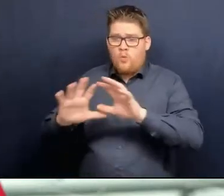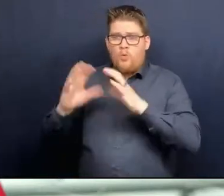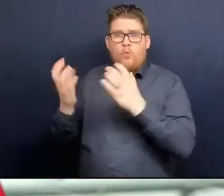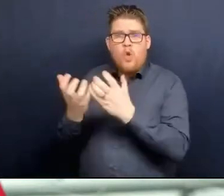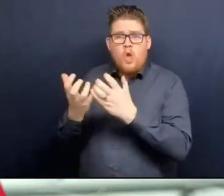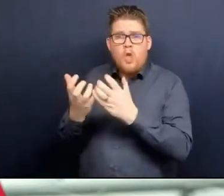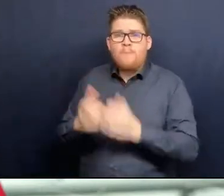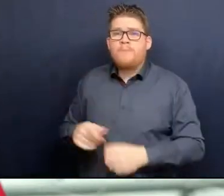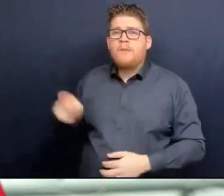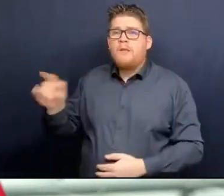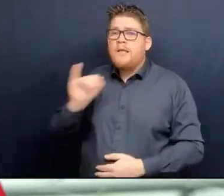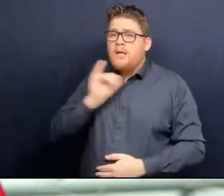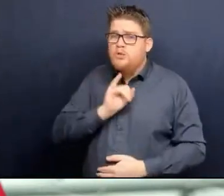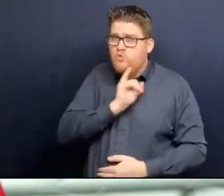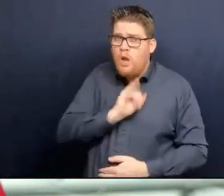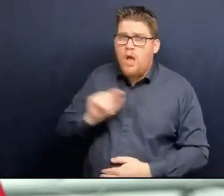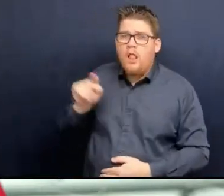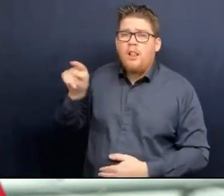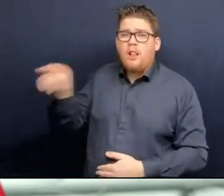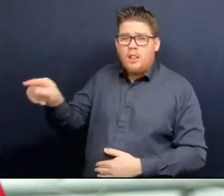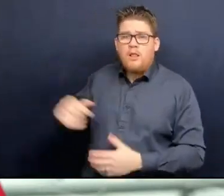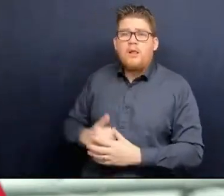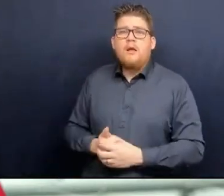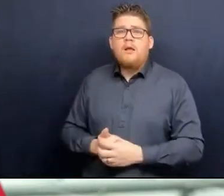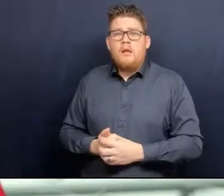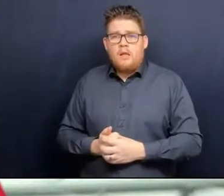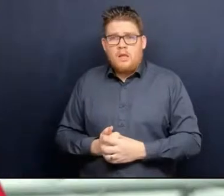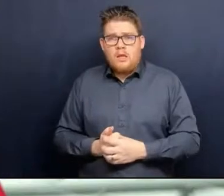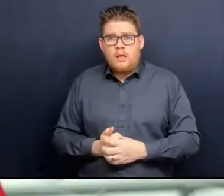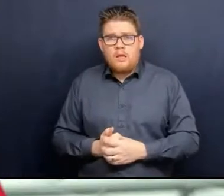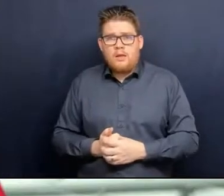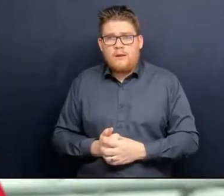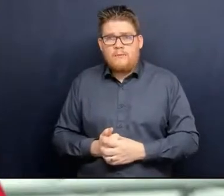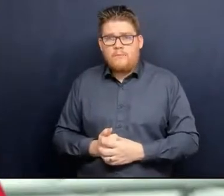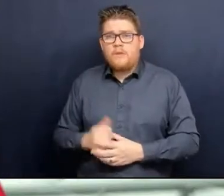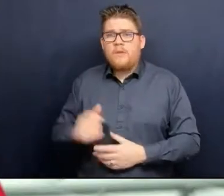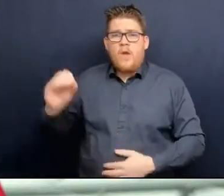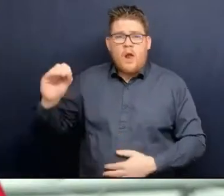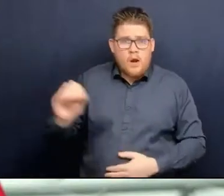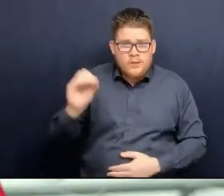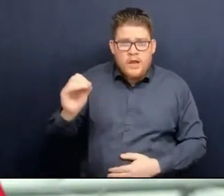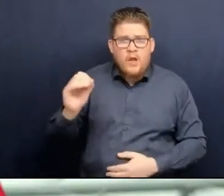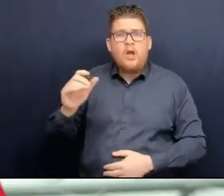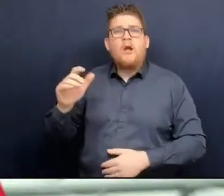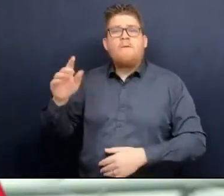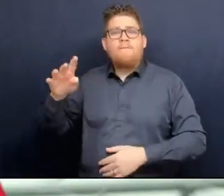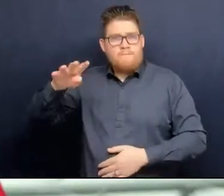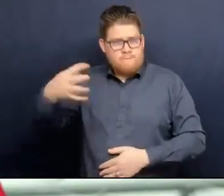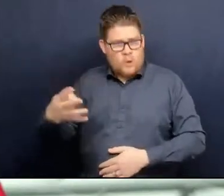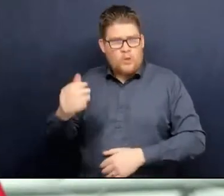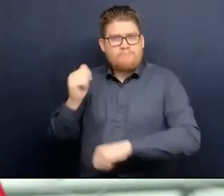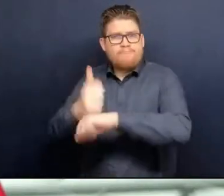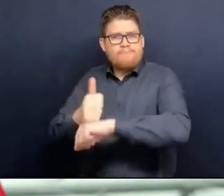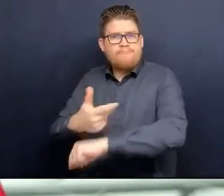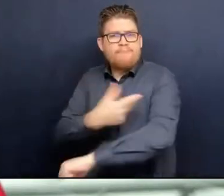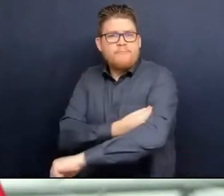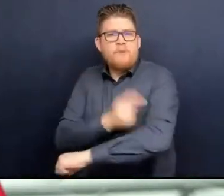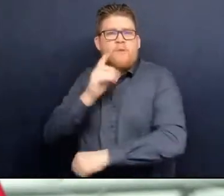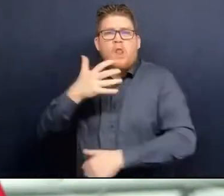Israel. We've watched Ontario has given 1/4 dose to some